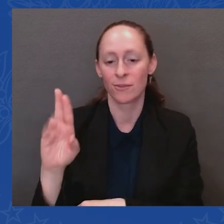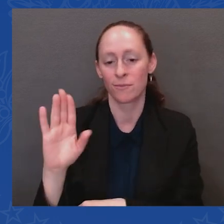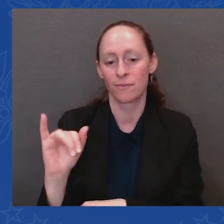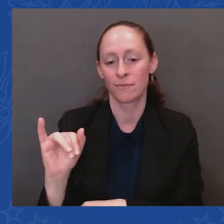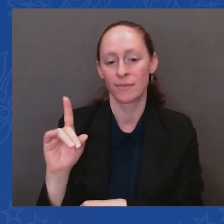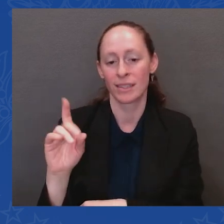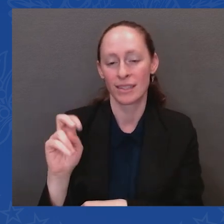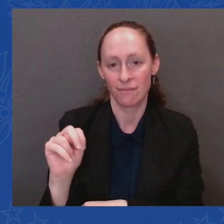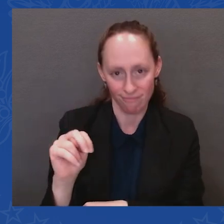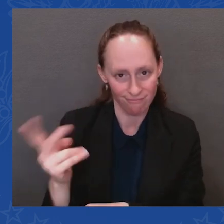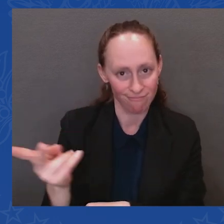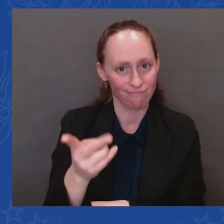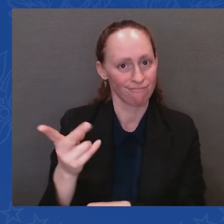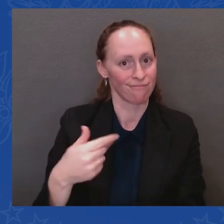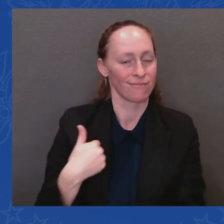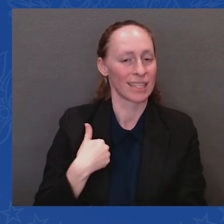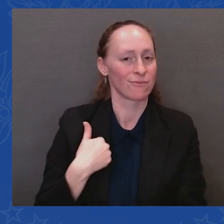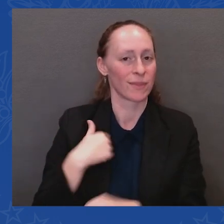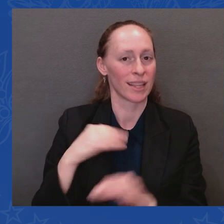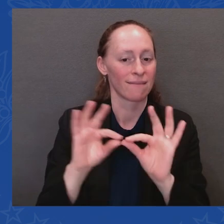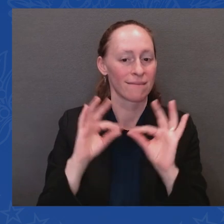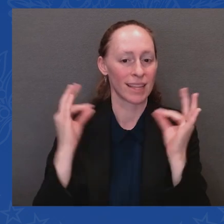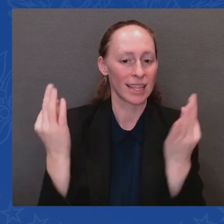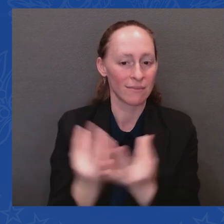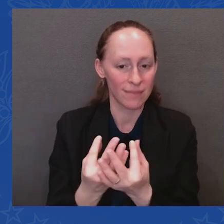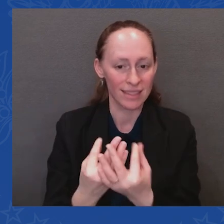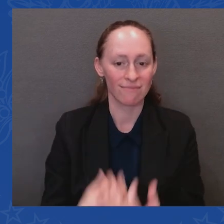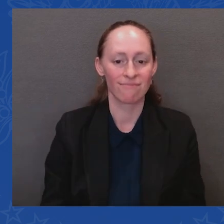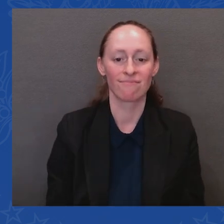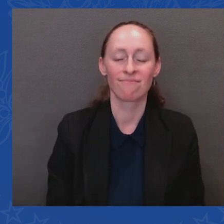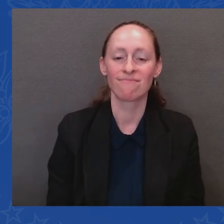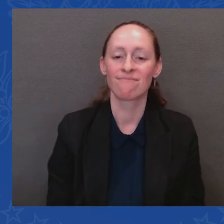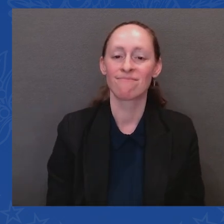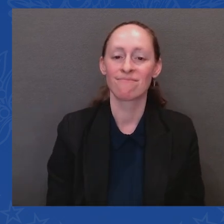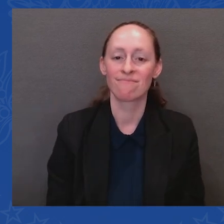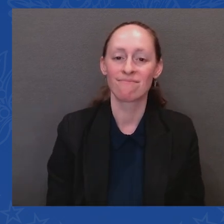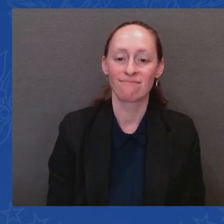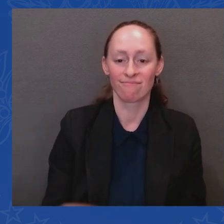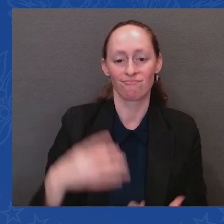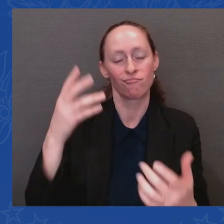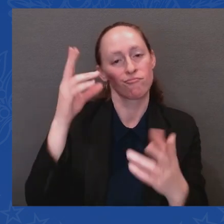and surviving parents of Iraq war combat veteran Major Beau Biden.